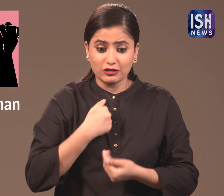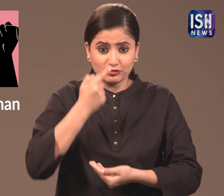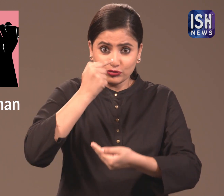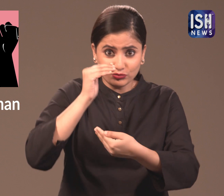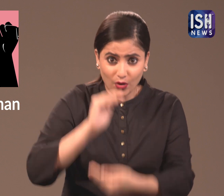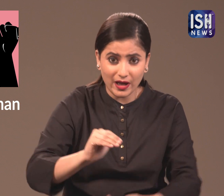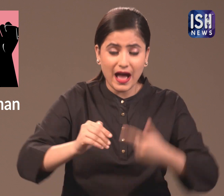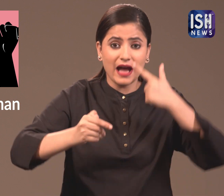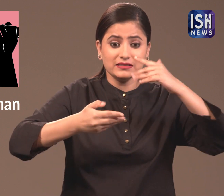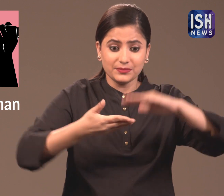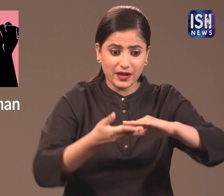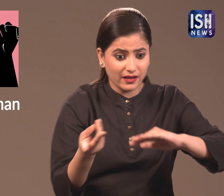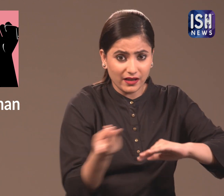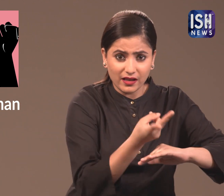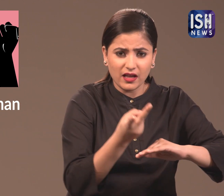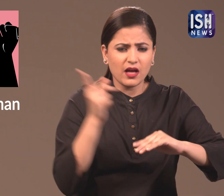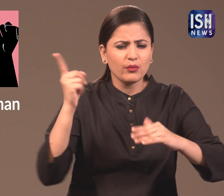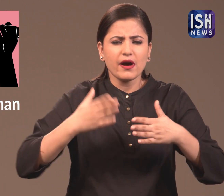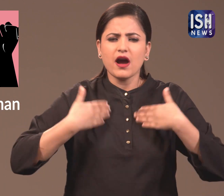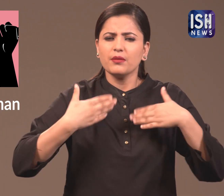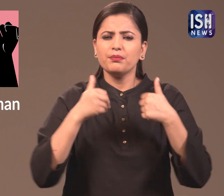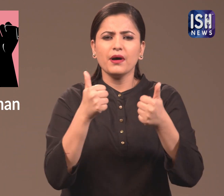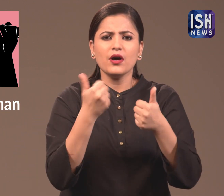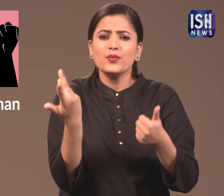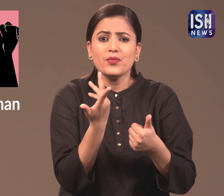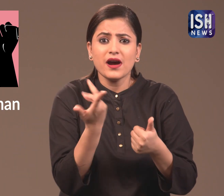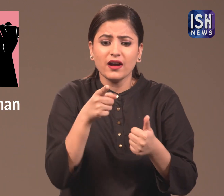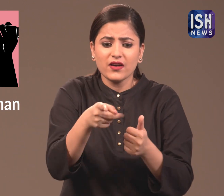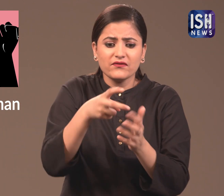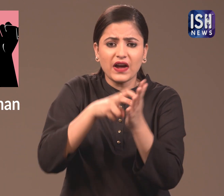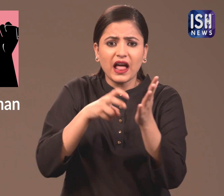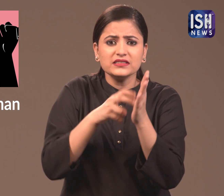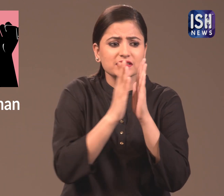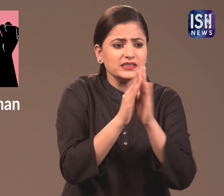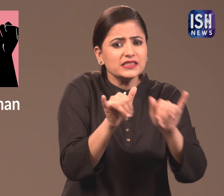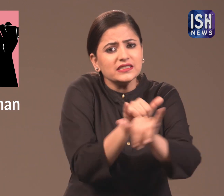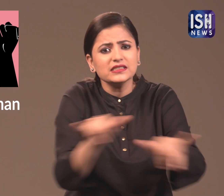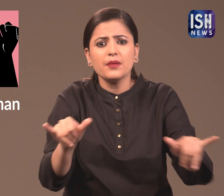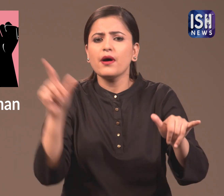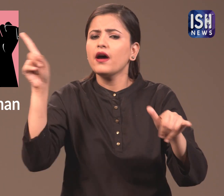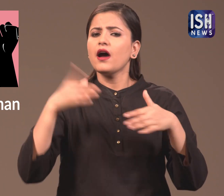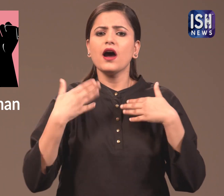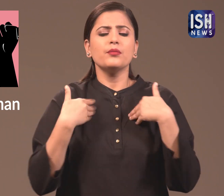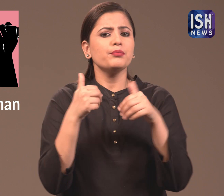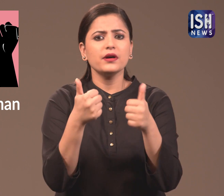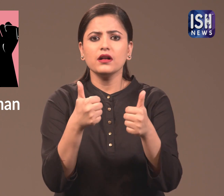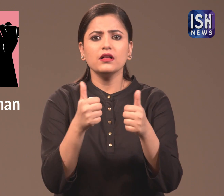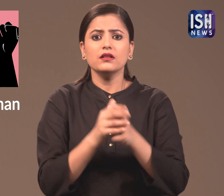He said that he was not happy with their marriage, as the boy was from the same village.